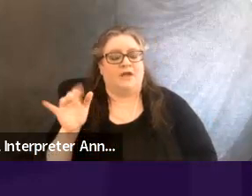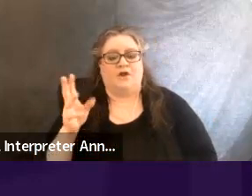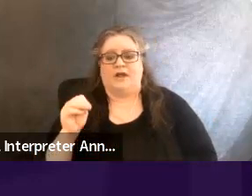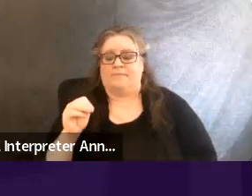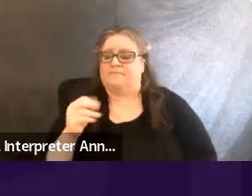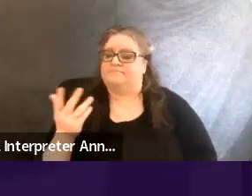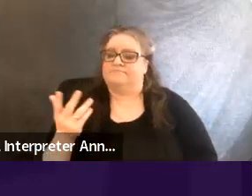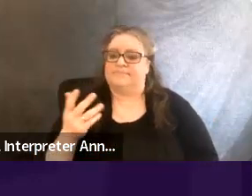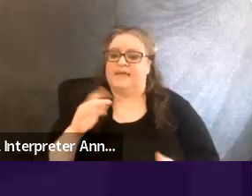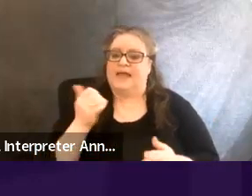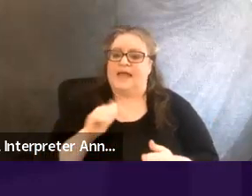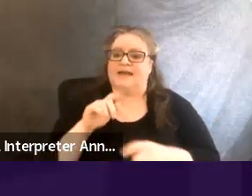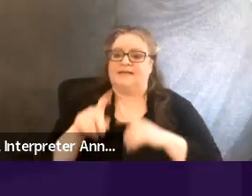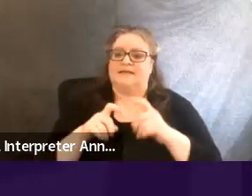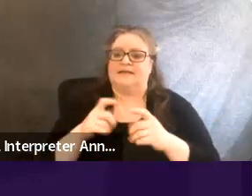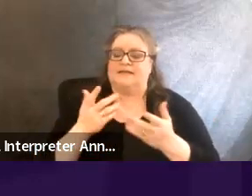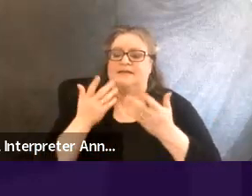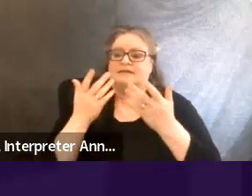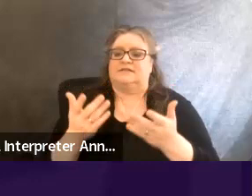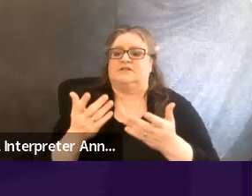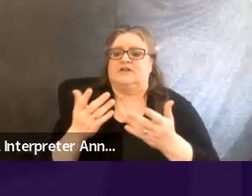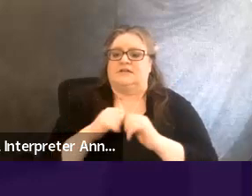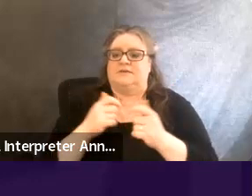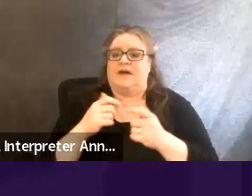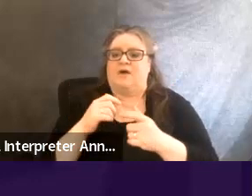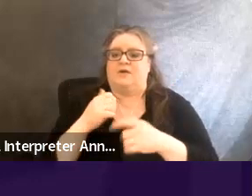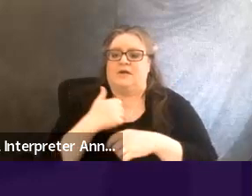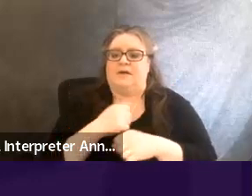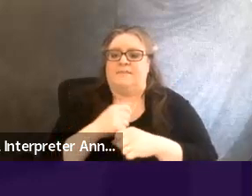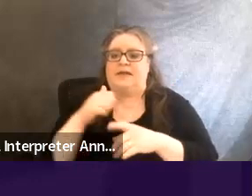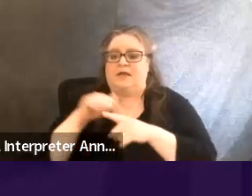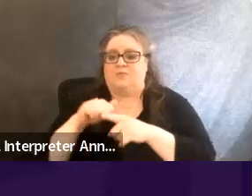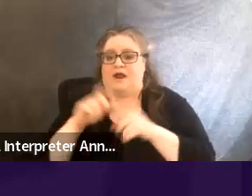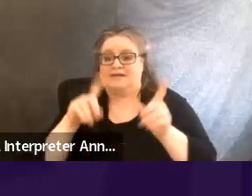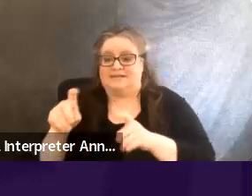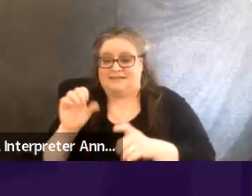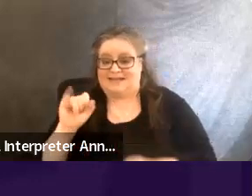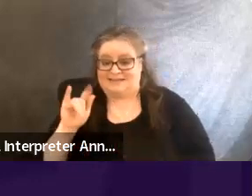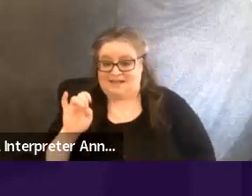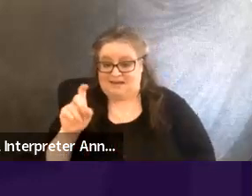or make a practice or test site?" Gerson: Okay.